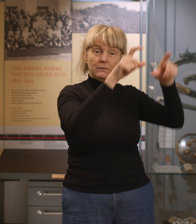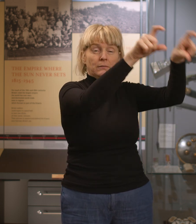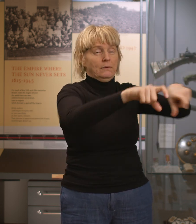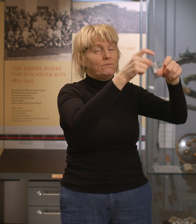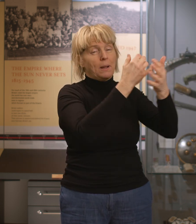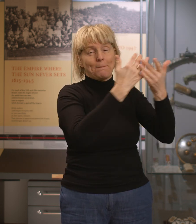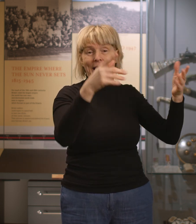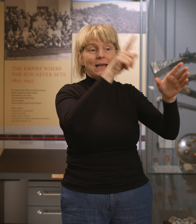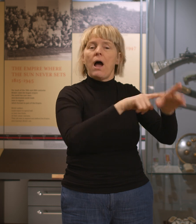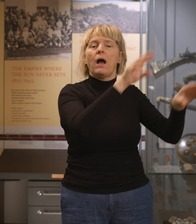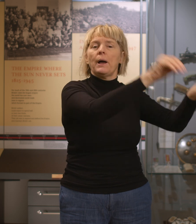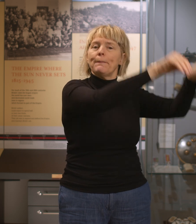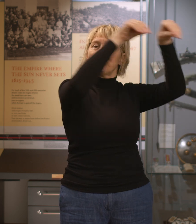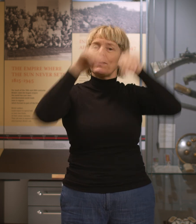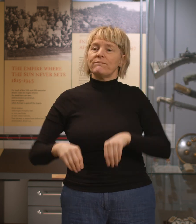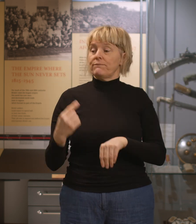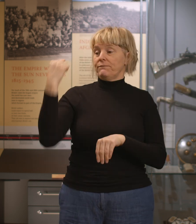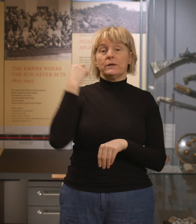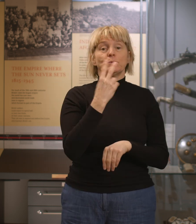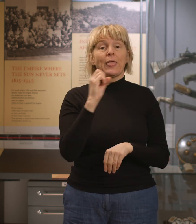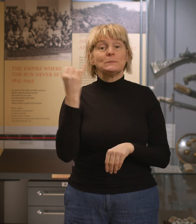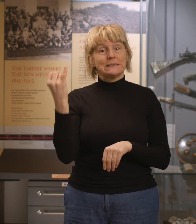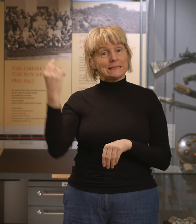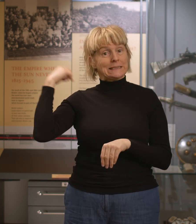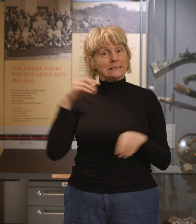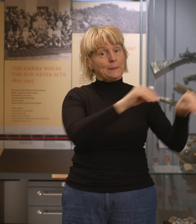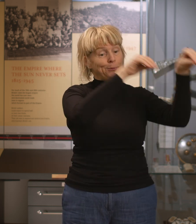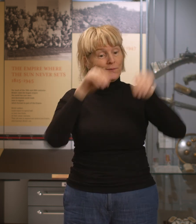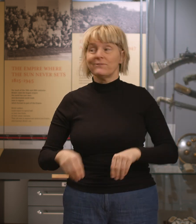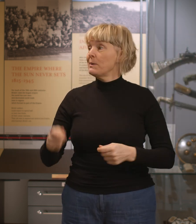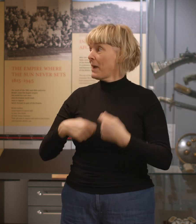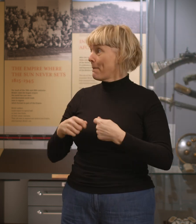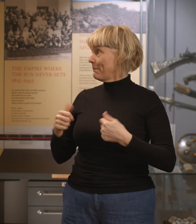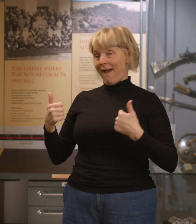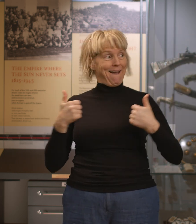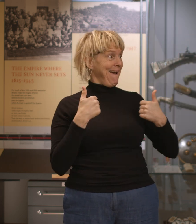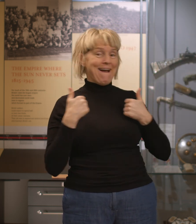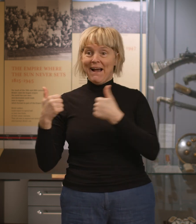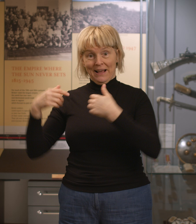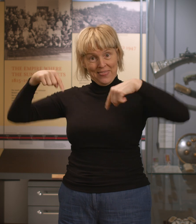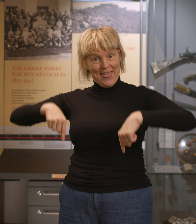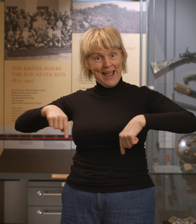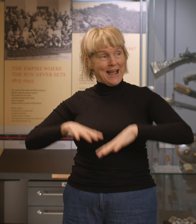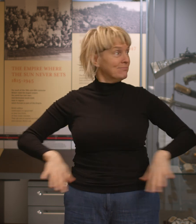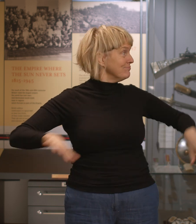and they follow the displays you see here wherever they go.